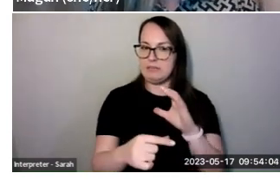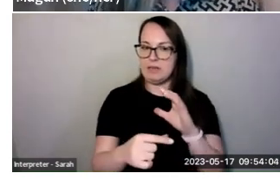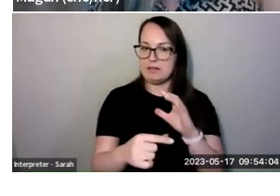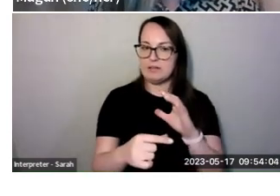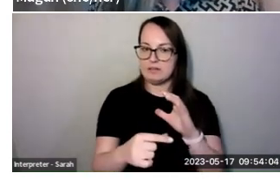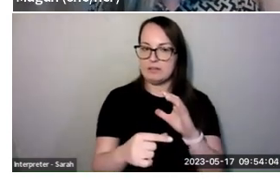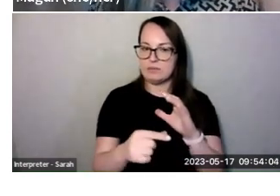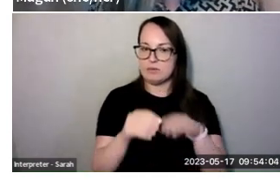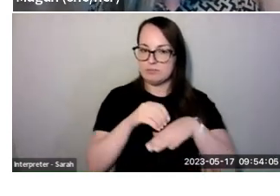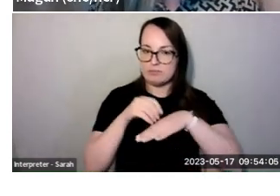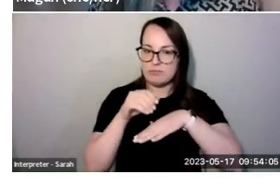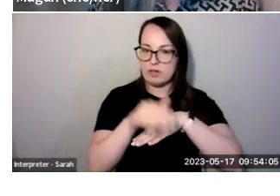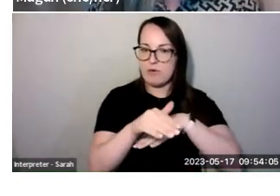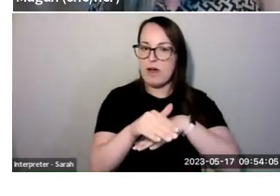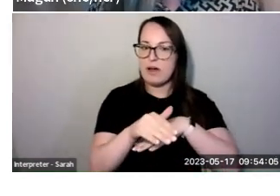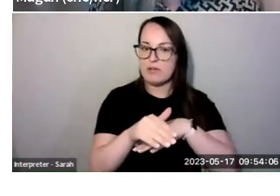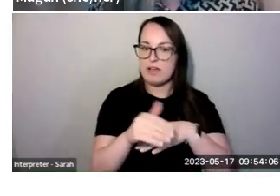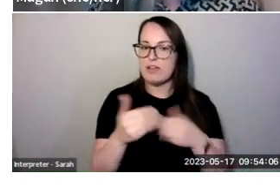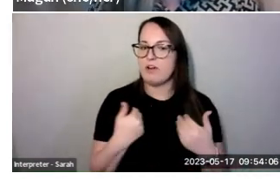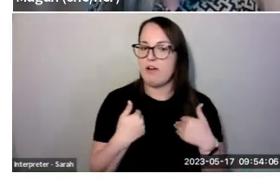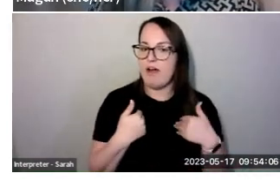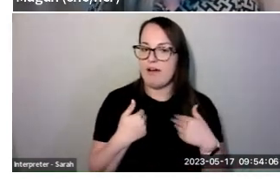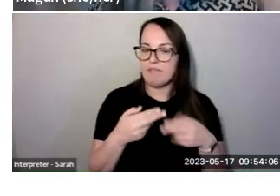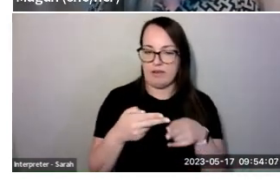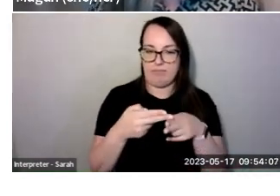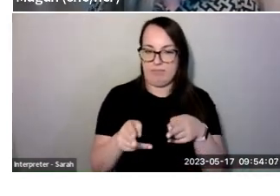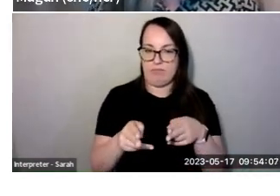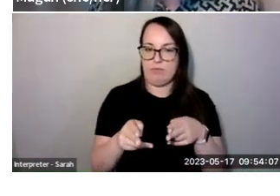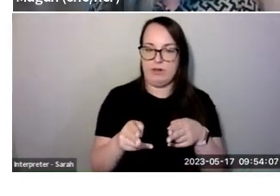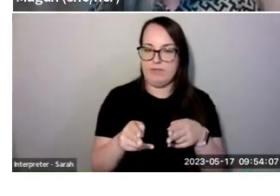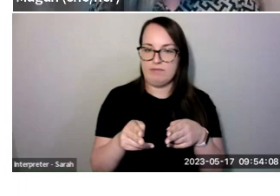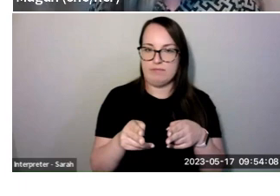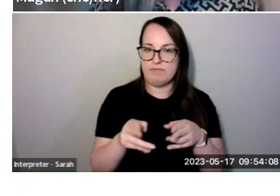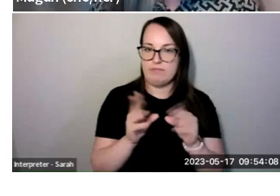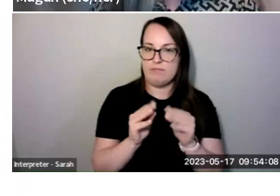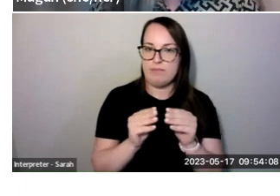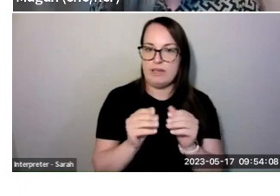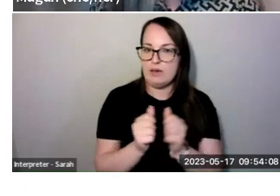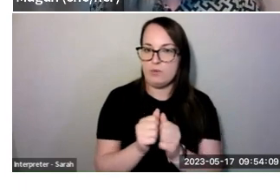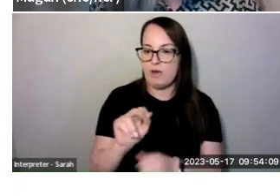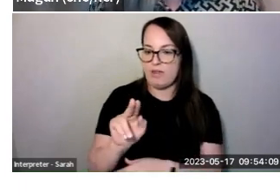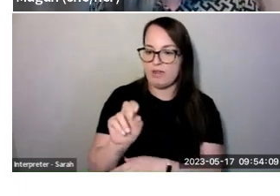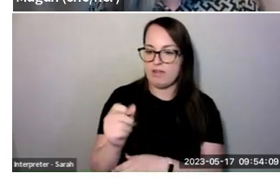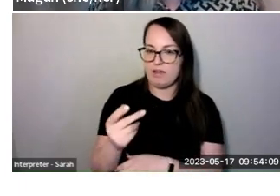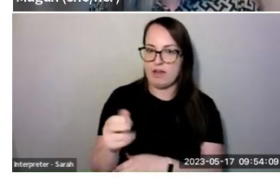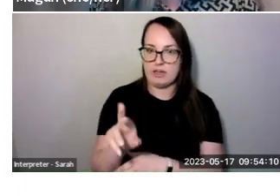Even if there is not an e-mail that goes out in advance, most places have a short meeting with the ushers that